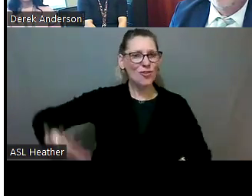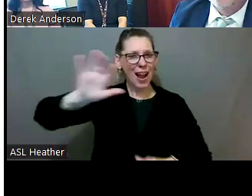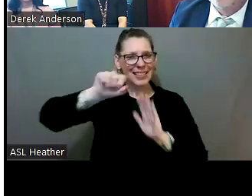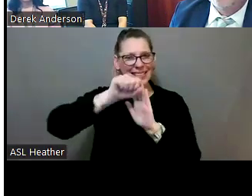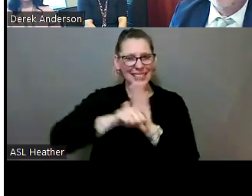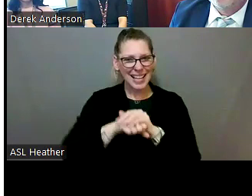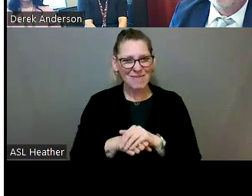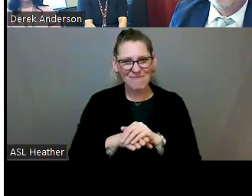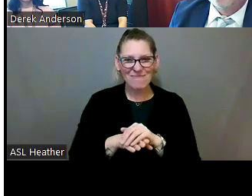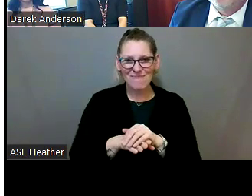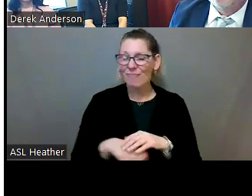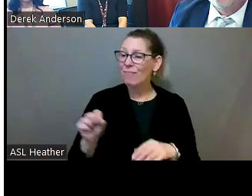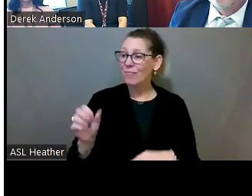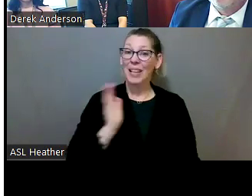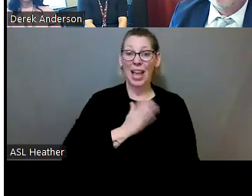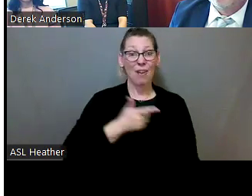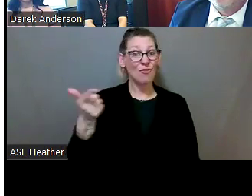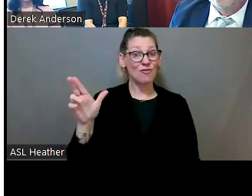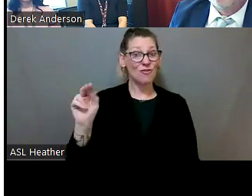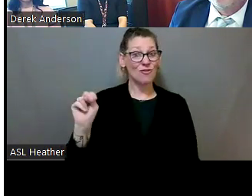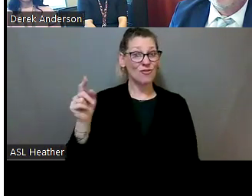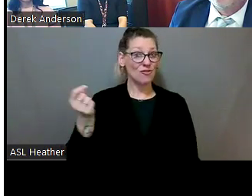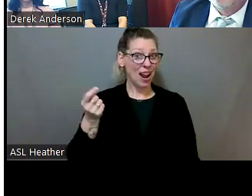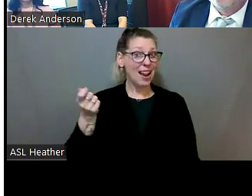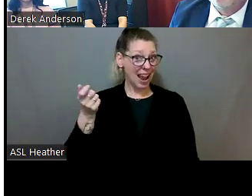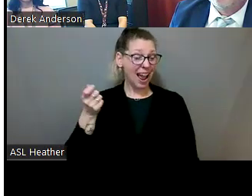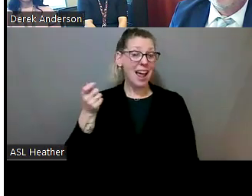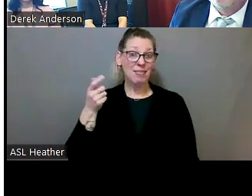yeah our grant is expanding we were so fortunate this year to get additional